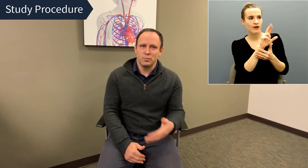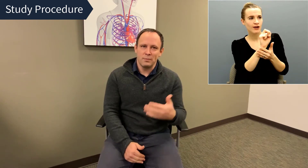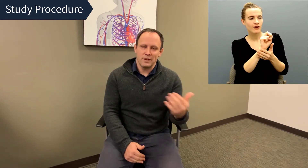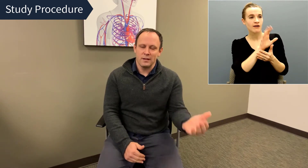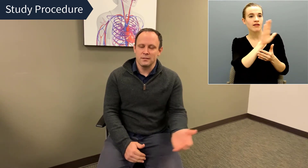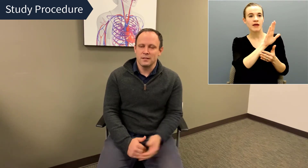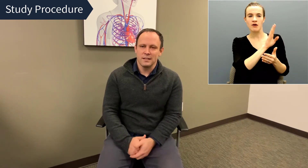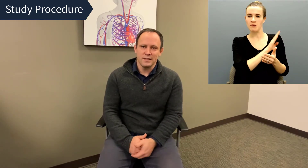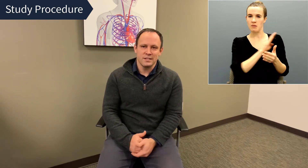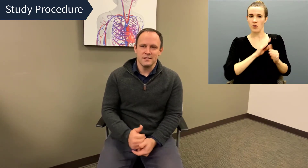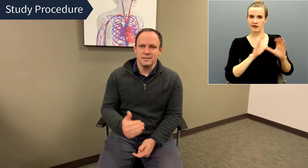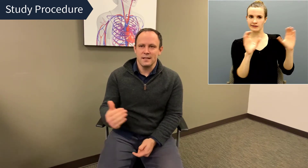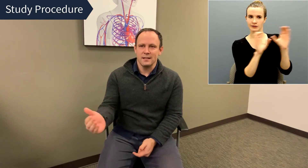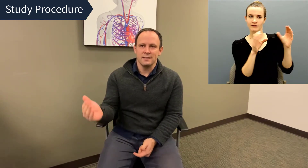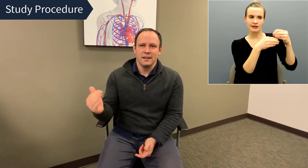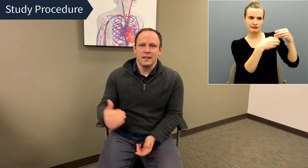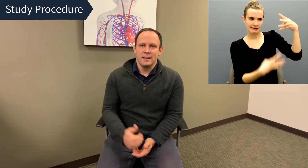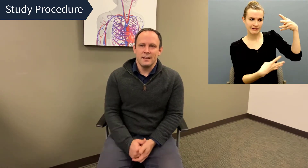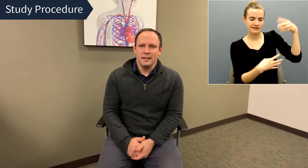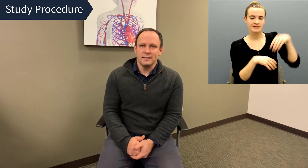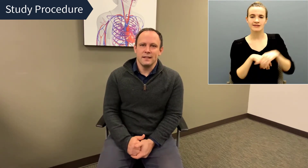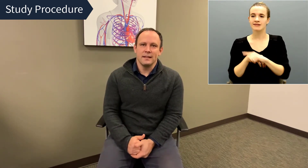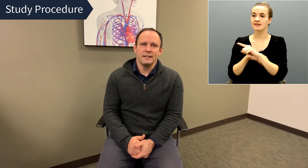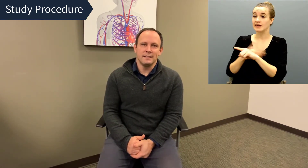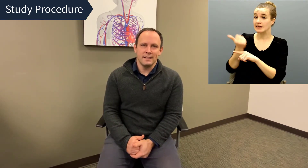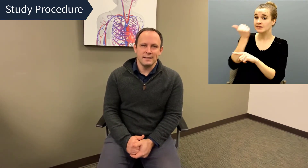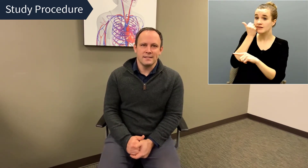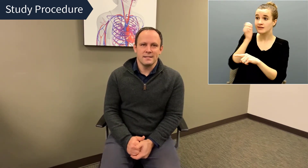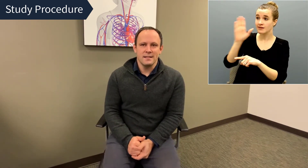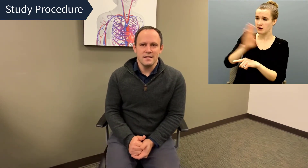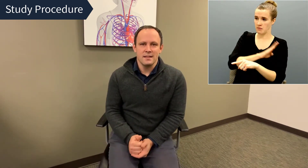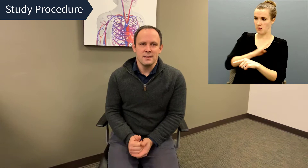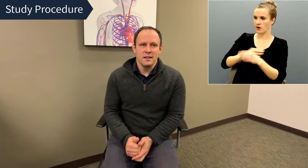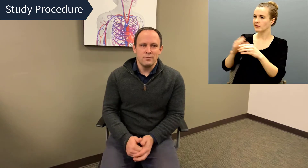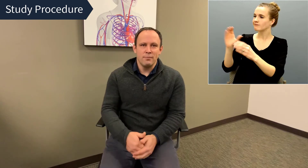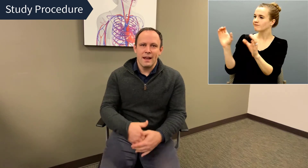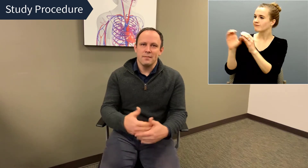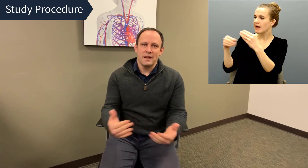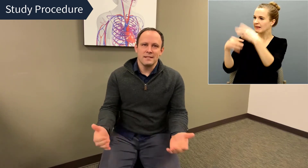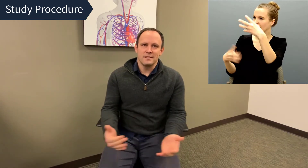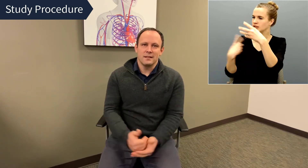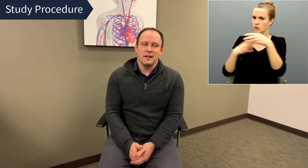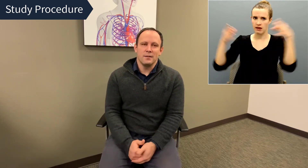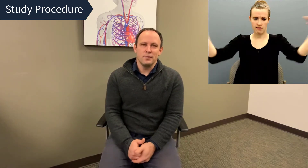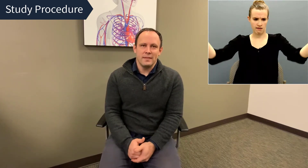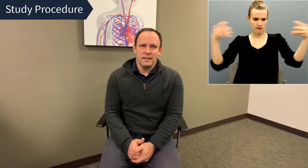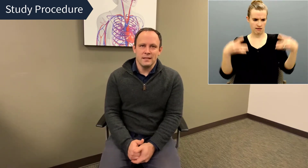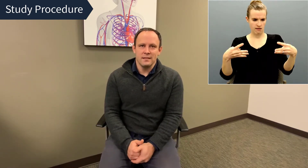primary care clinicians and, and dentists. And then we randomized within